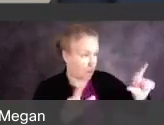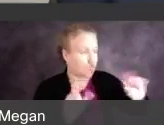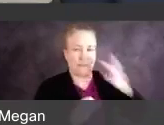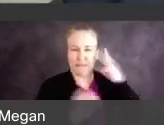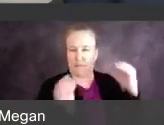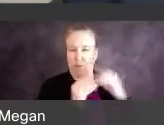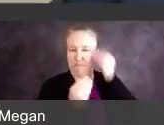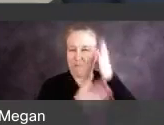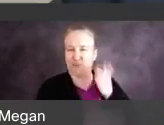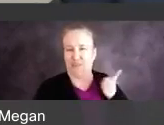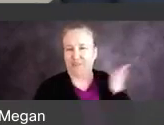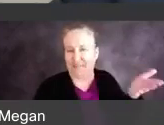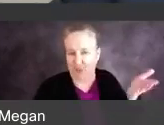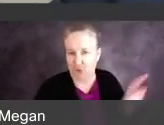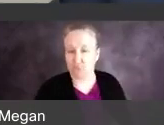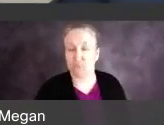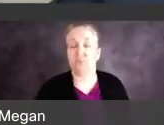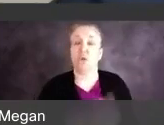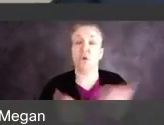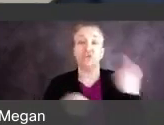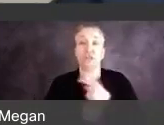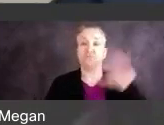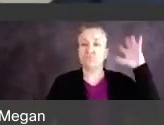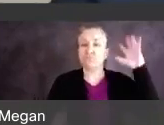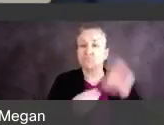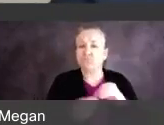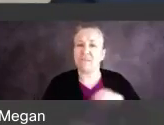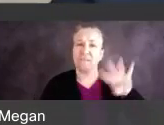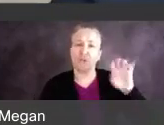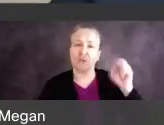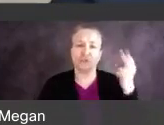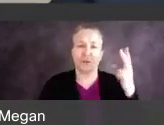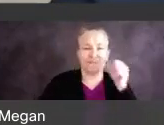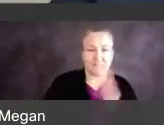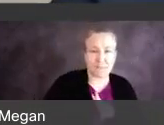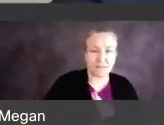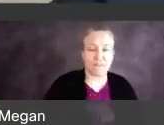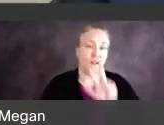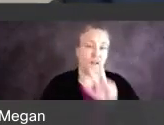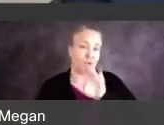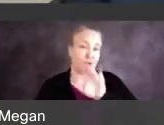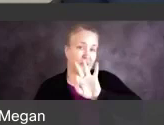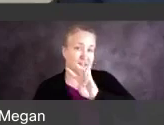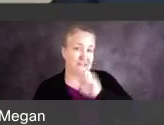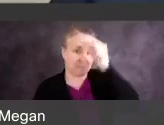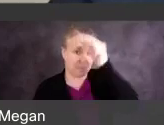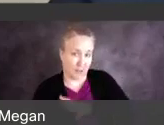In total, today we have 412 females, 396 males, and two unknown.